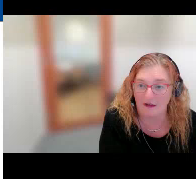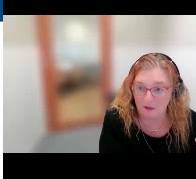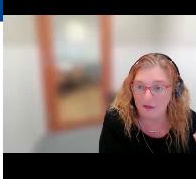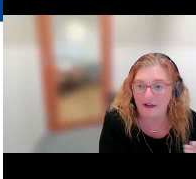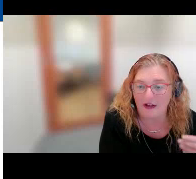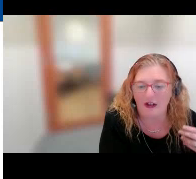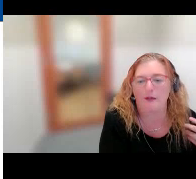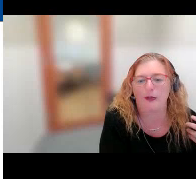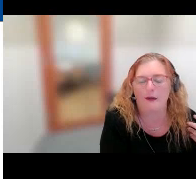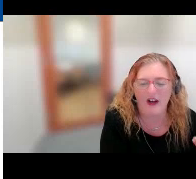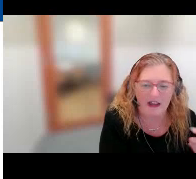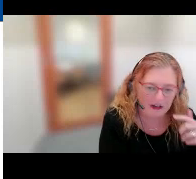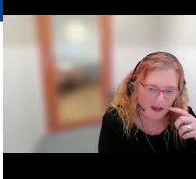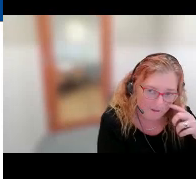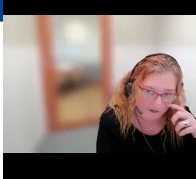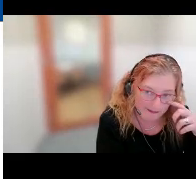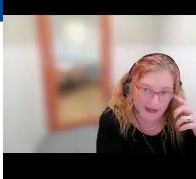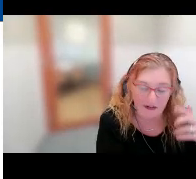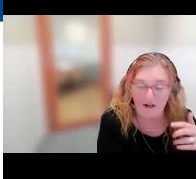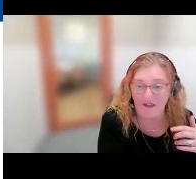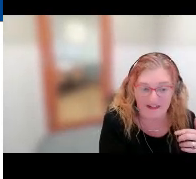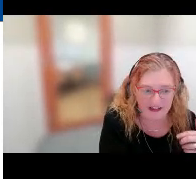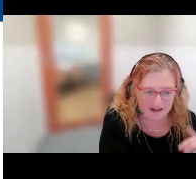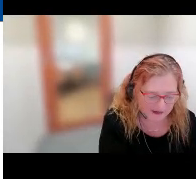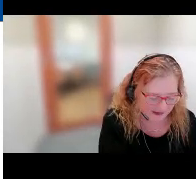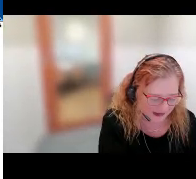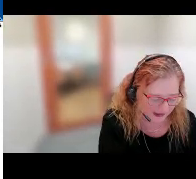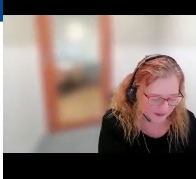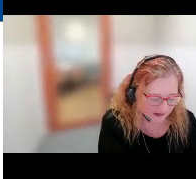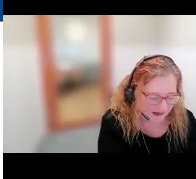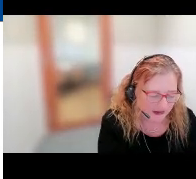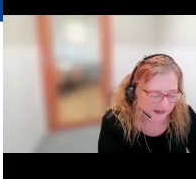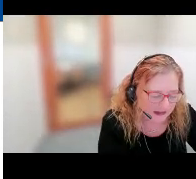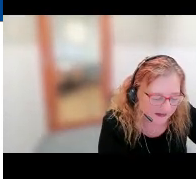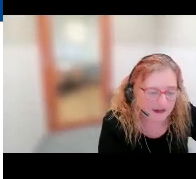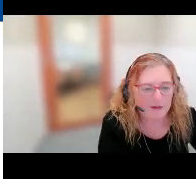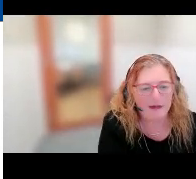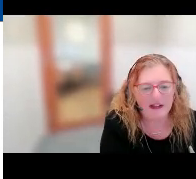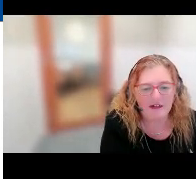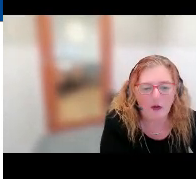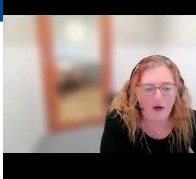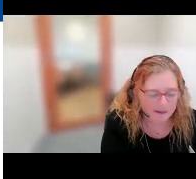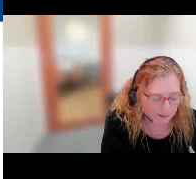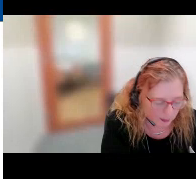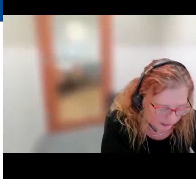Rules so you can provide feedback on the details there. The other topic here is quite important.